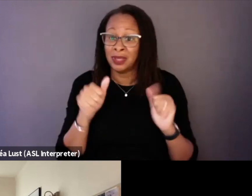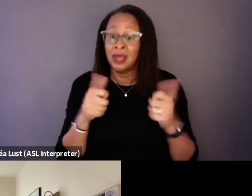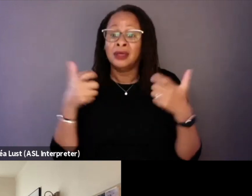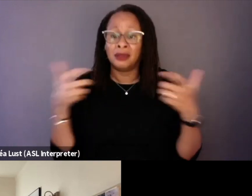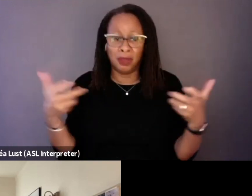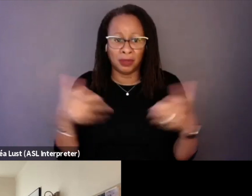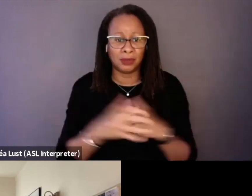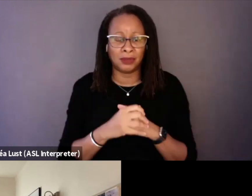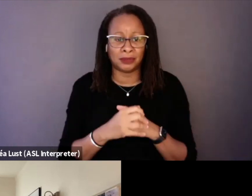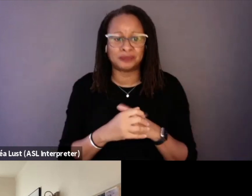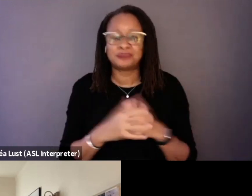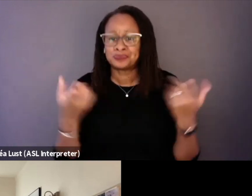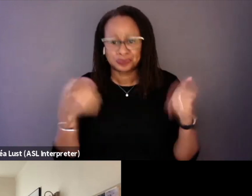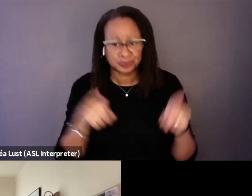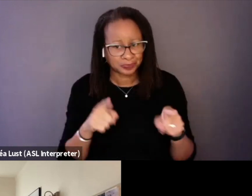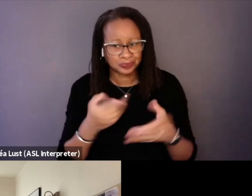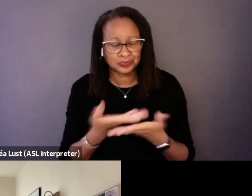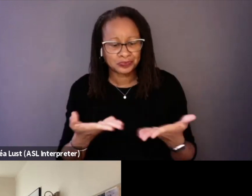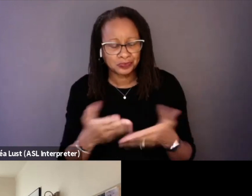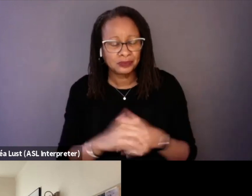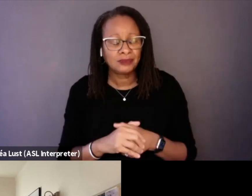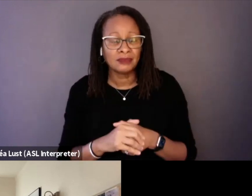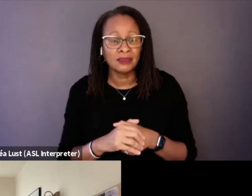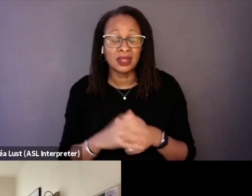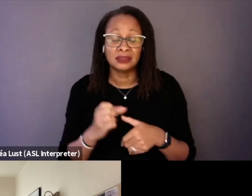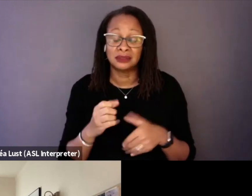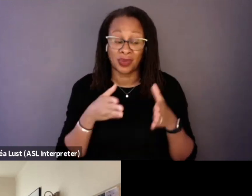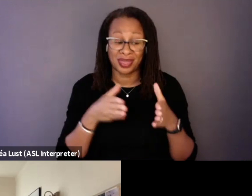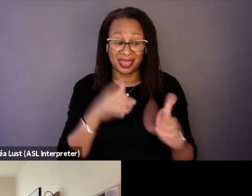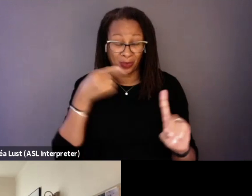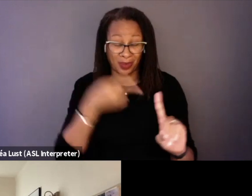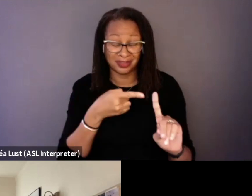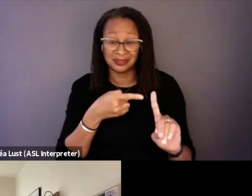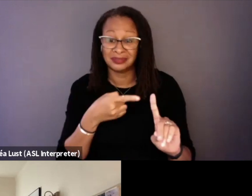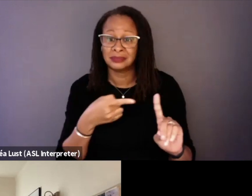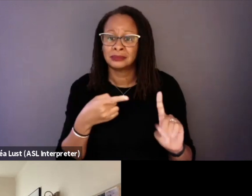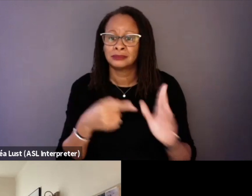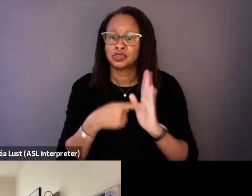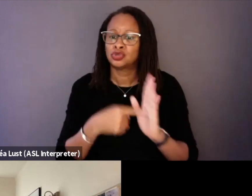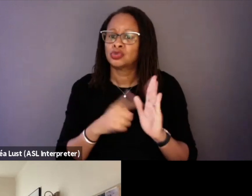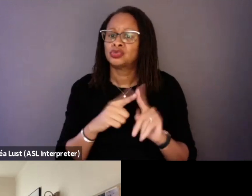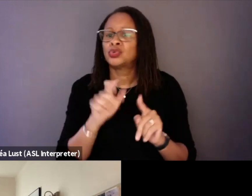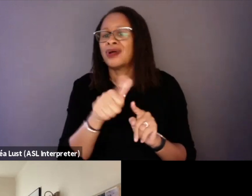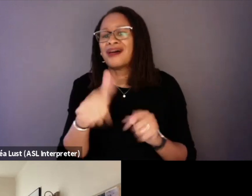What is going on? So in a way that points us to other spaces that...